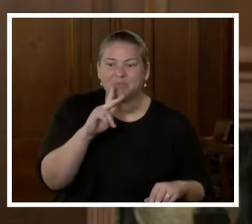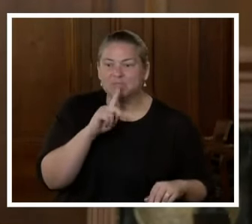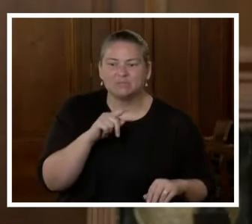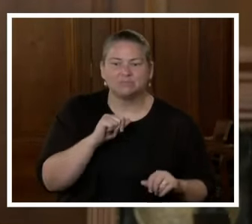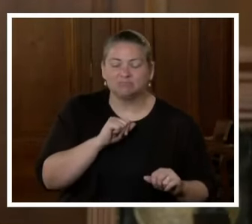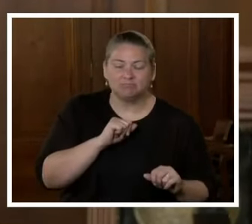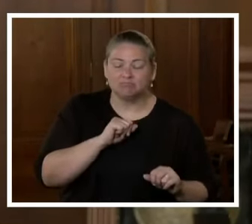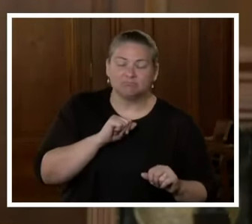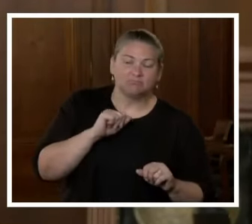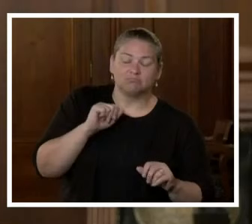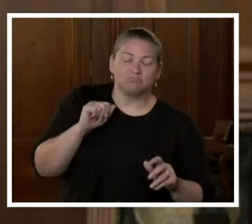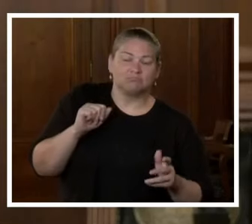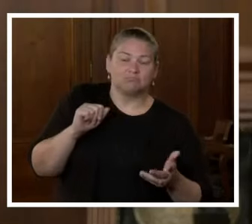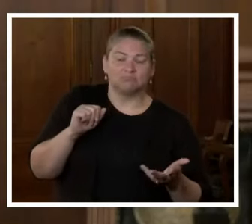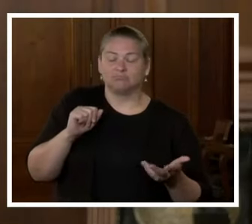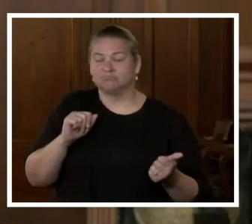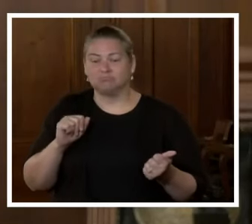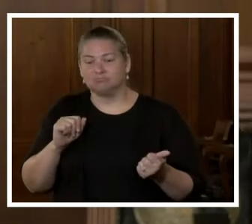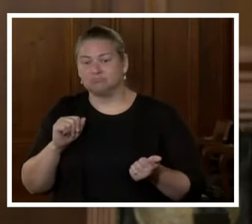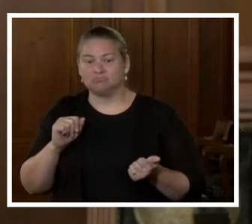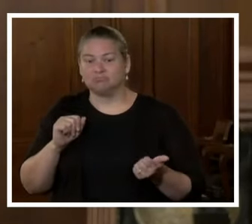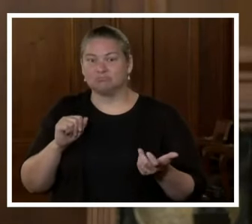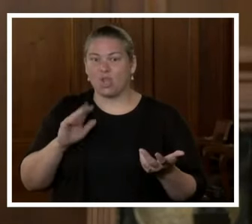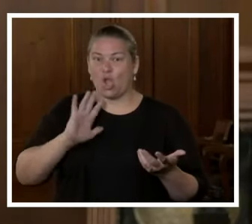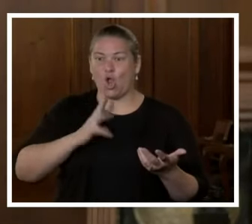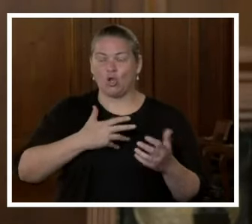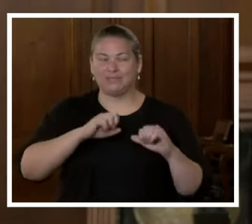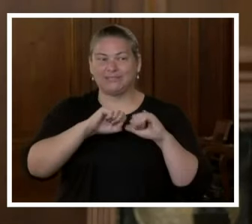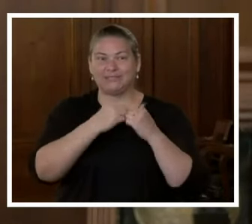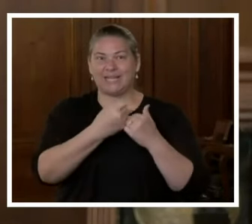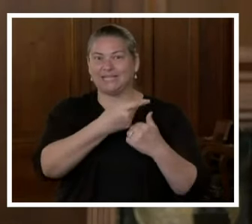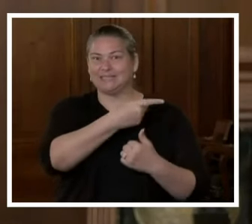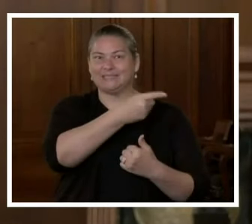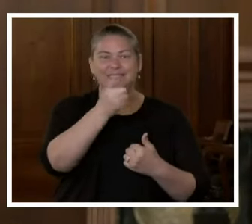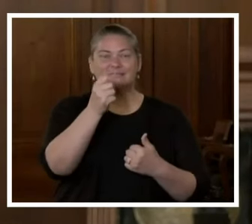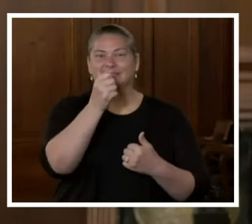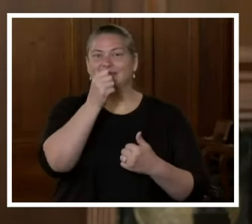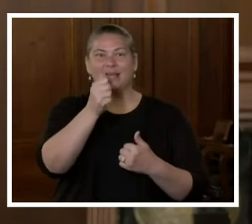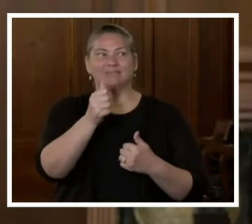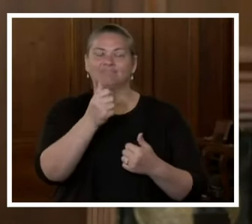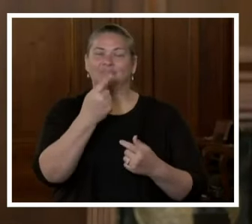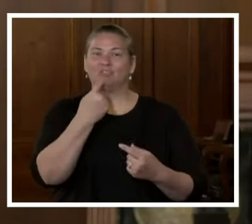OUR SOUL.